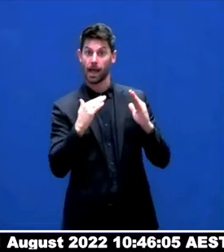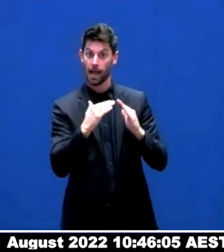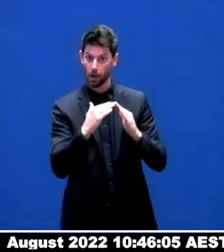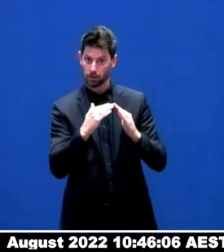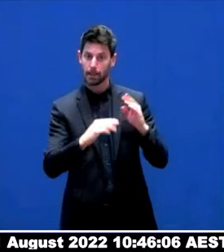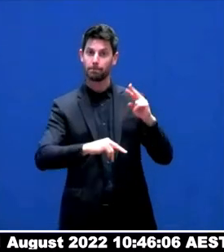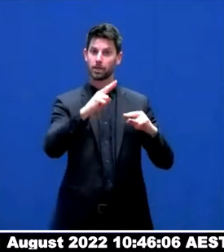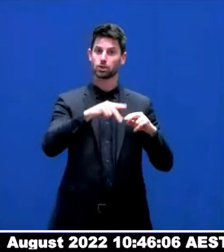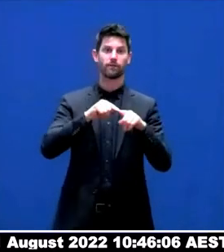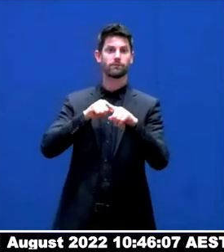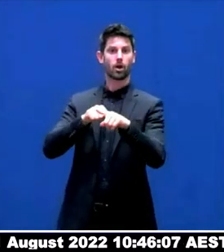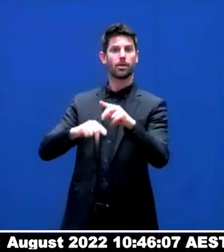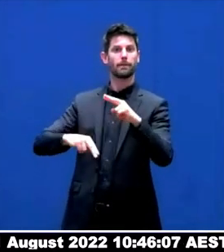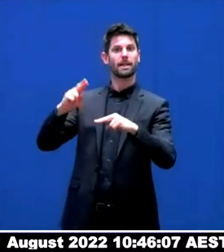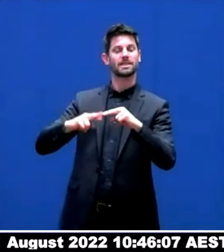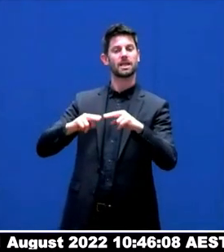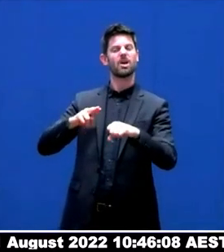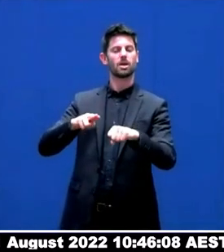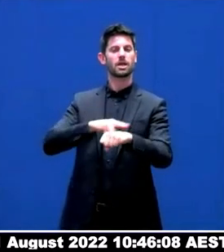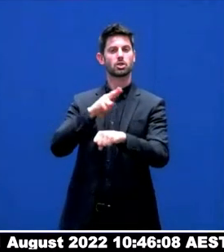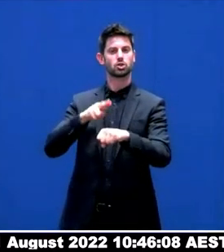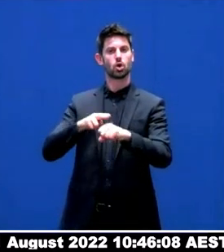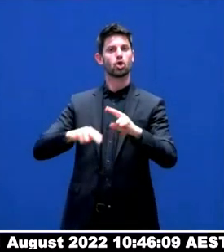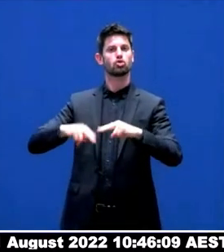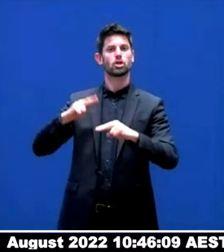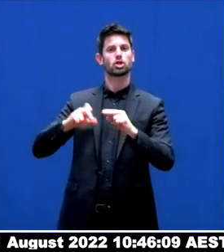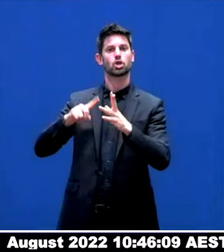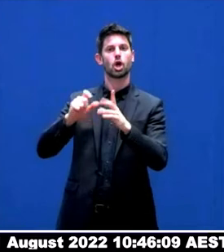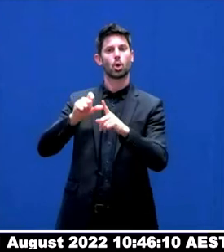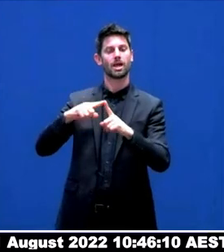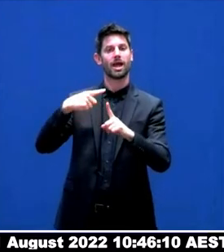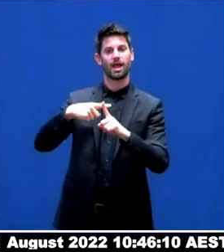standards according to the National Construction Code and the Livable Housing Design." So, that is a future measurement.